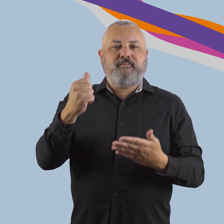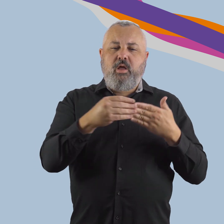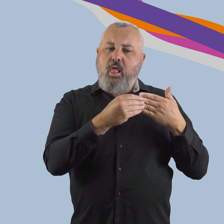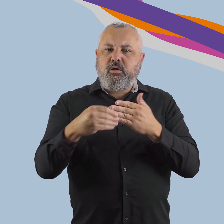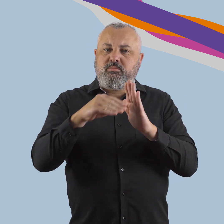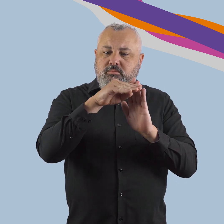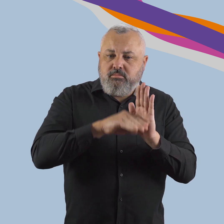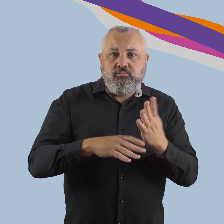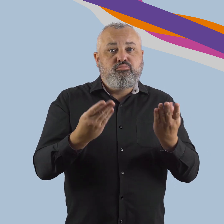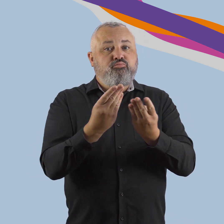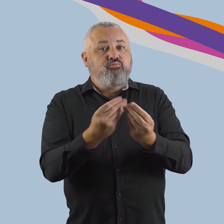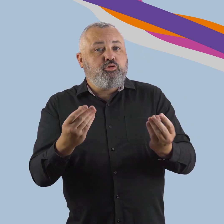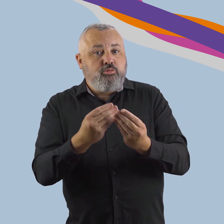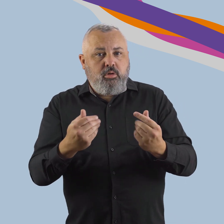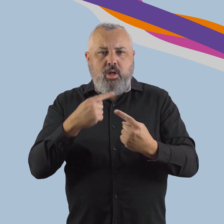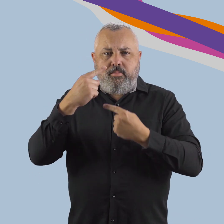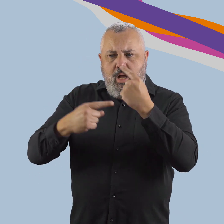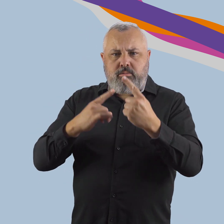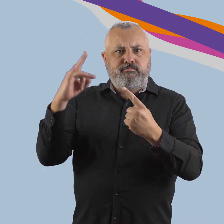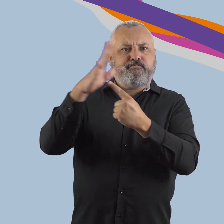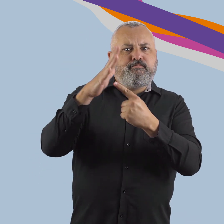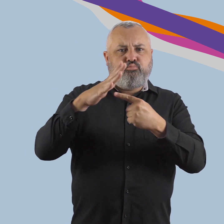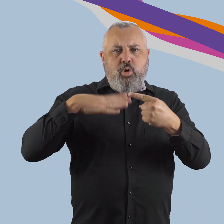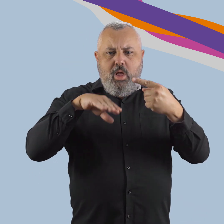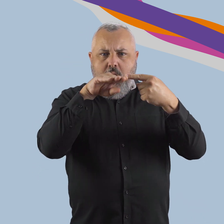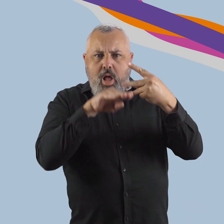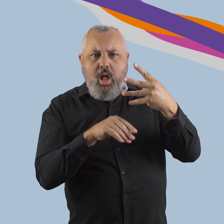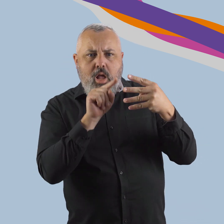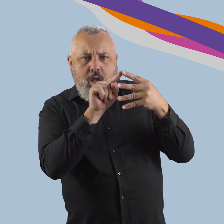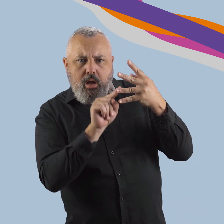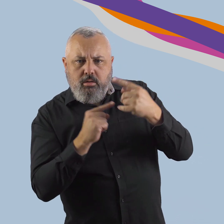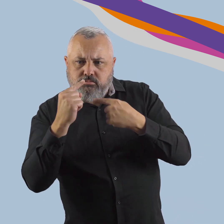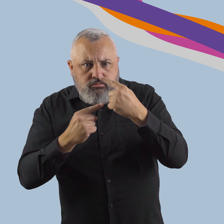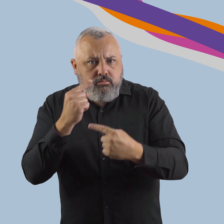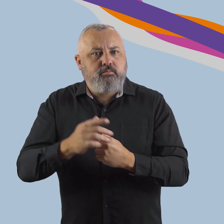Guidelines and resources outlining key requirements